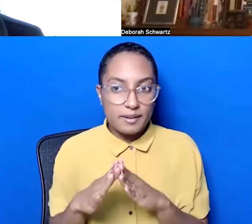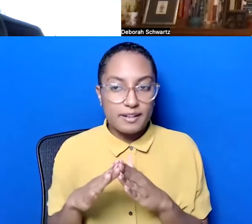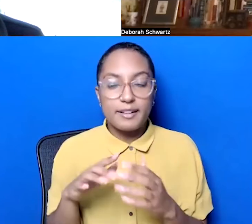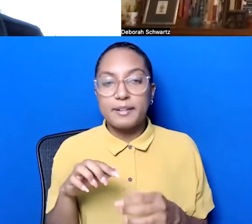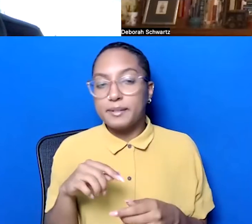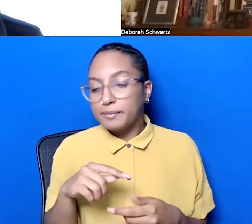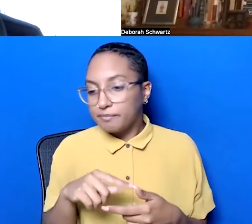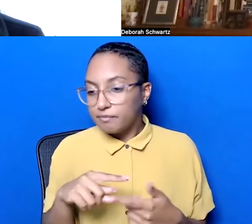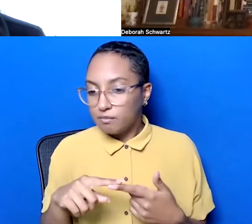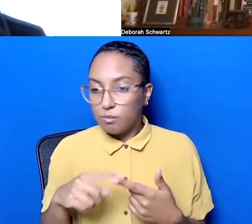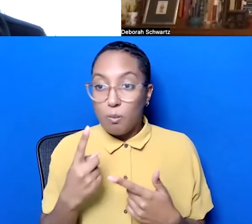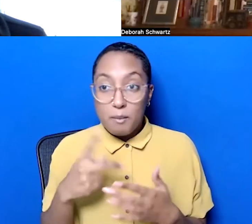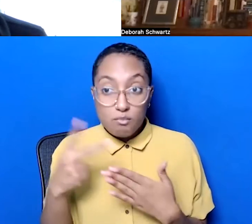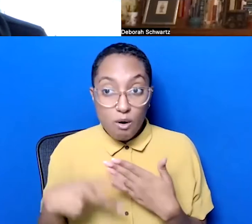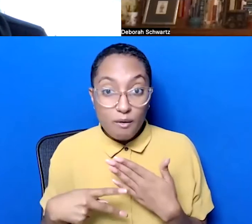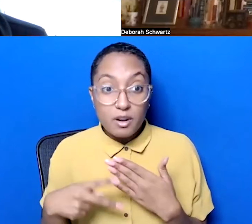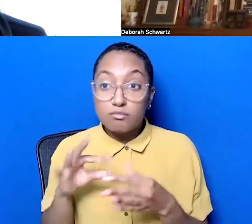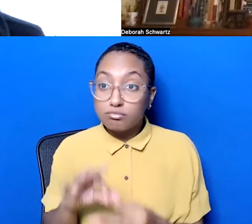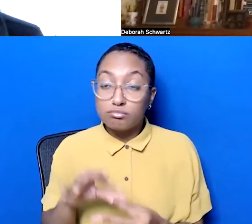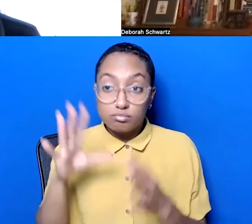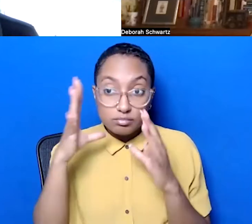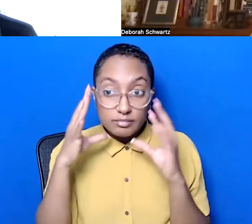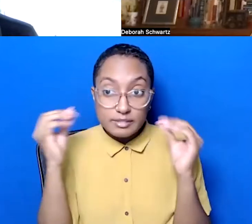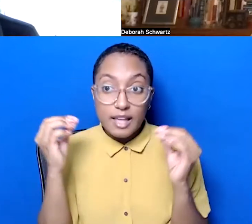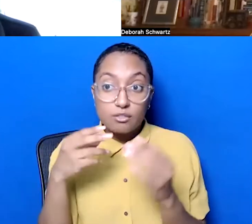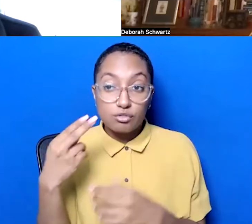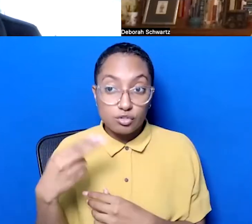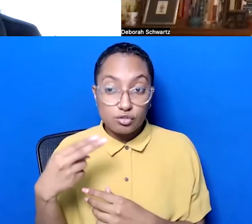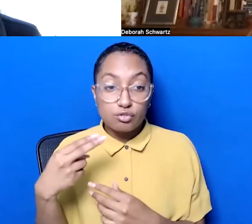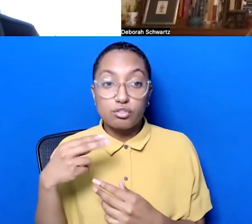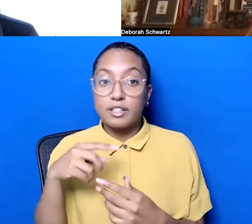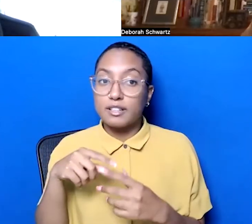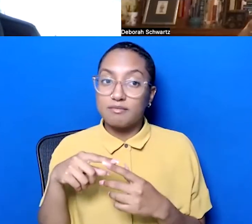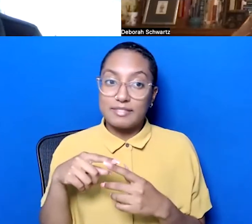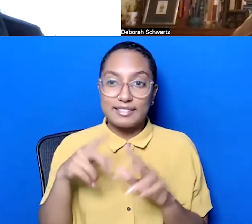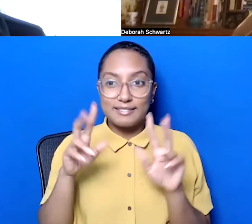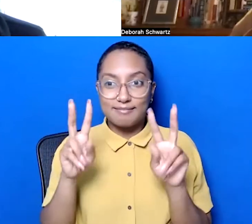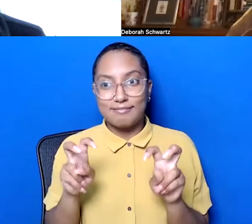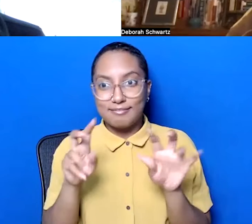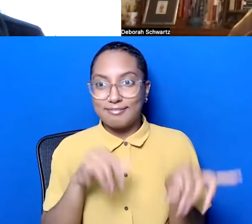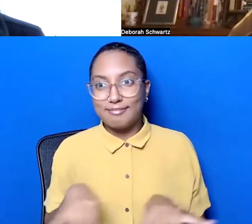related to Dutch history, you know this kind of standard American history.They have a program- they have a